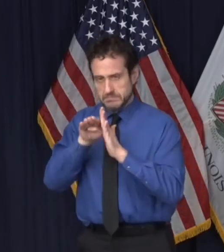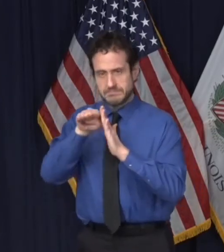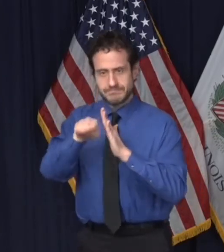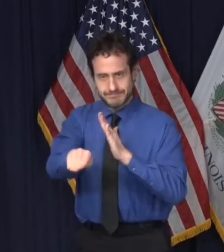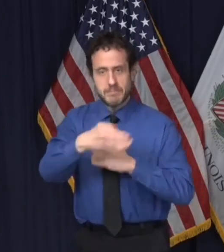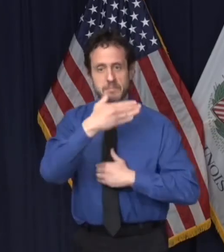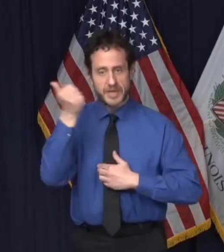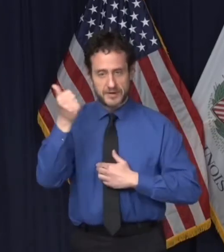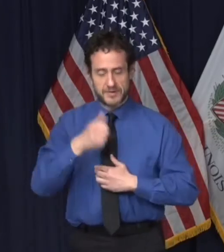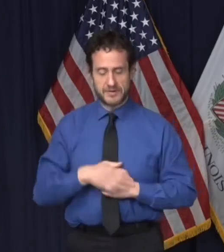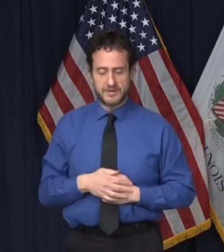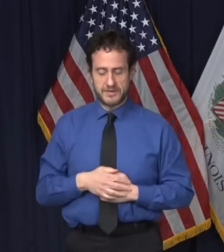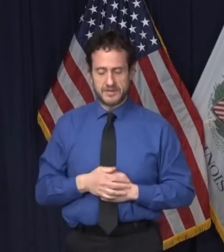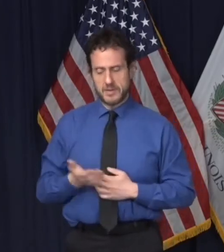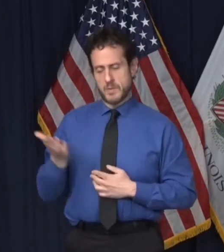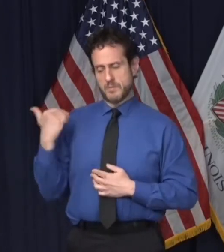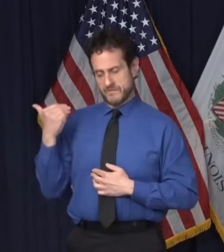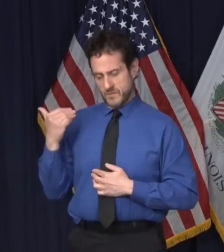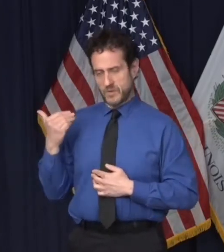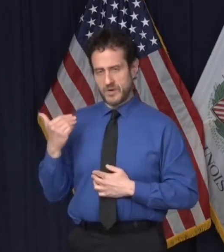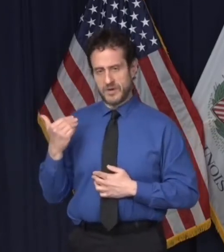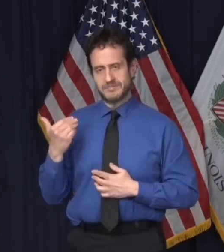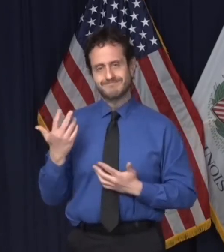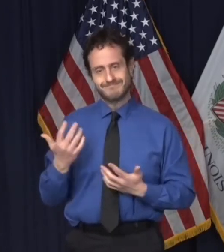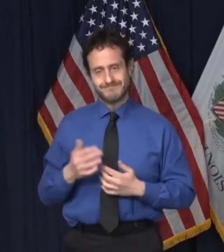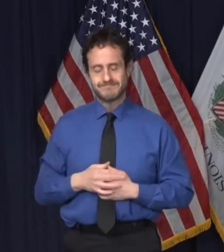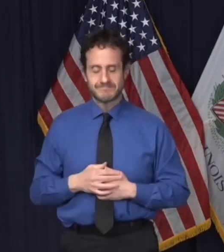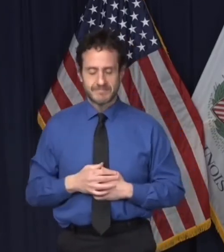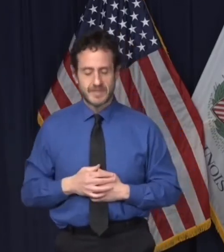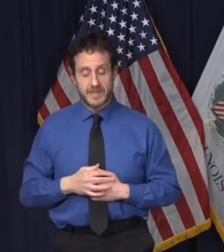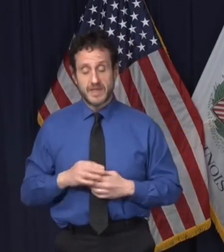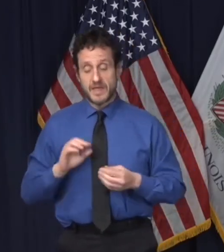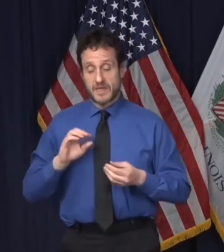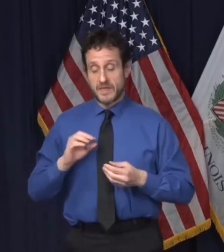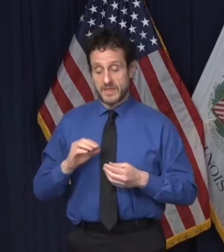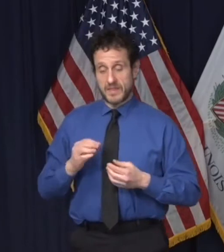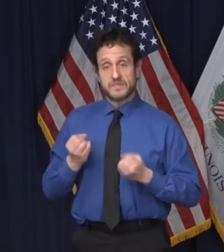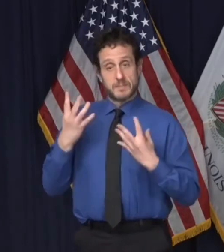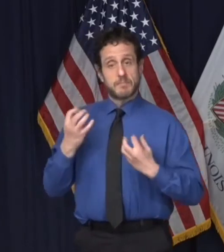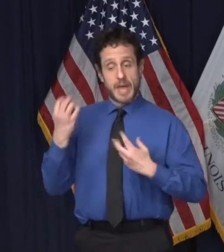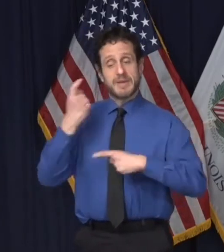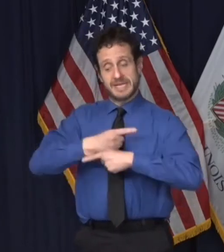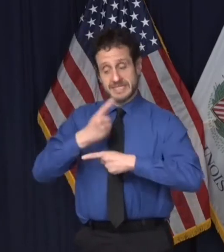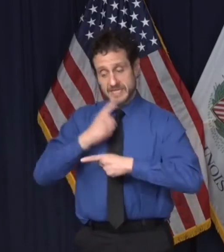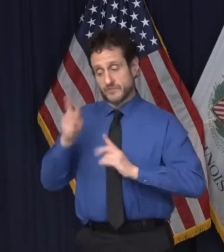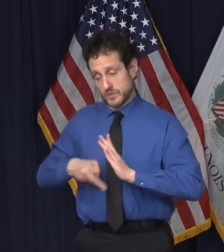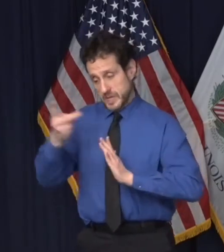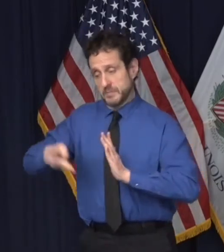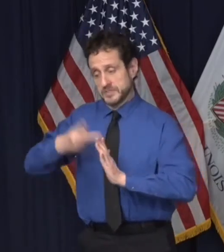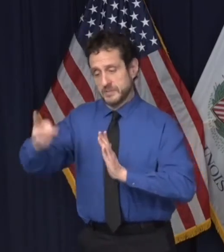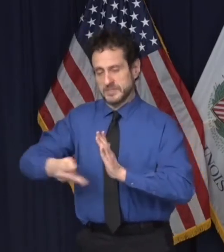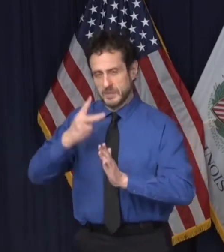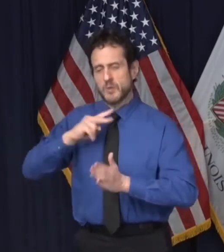AT THE BEGINNING OF THIS PANDEMIC, OUR DOUBLING RATES WERE VERY LOW AND SINCE WE PUT